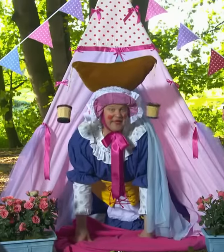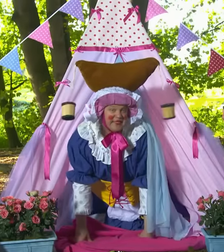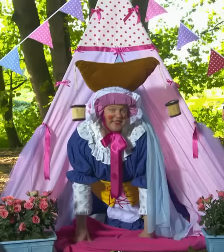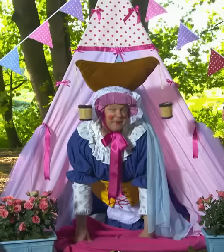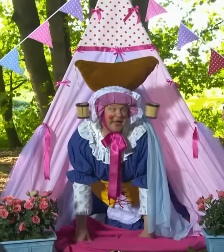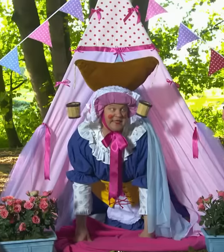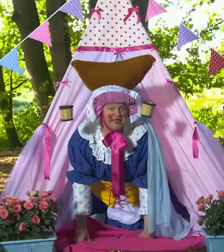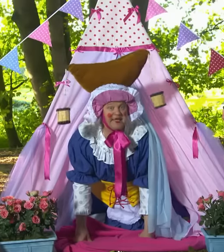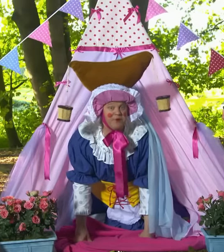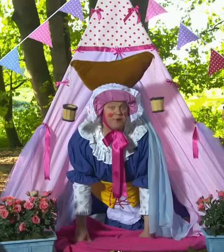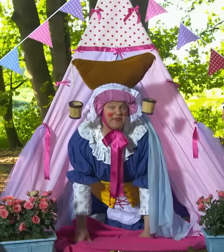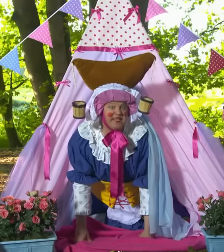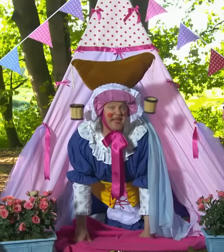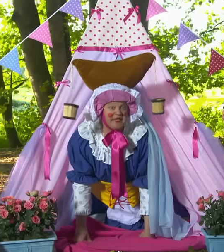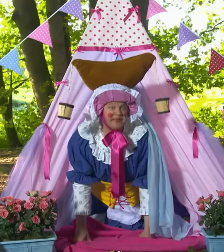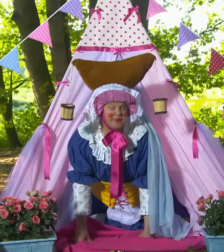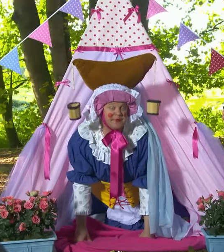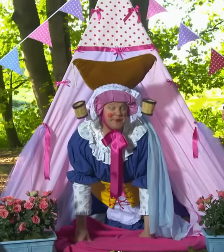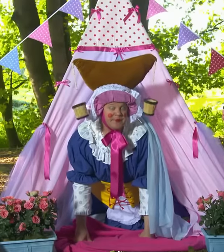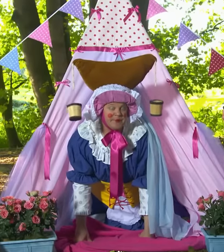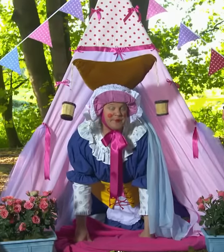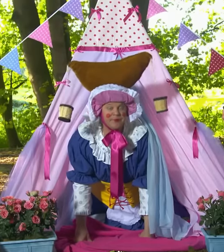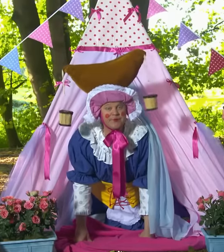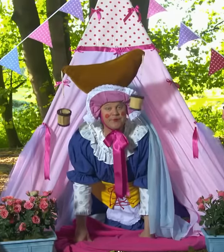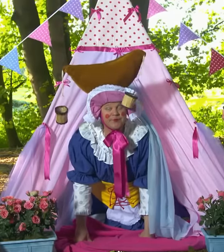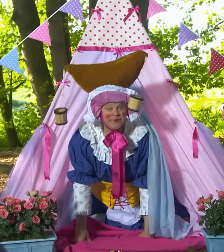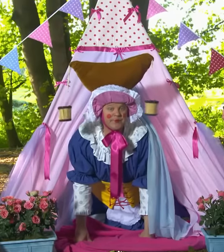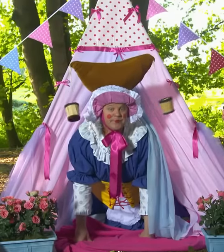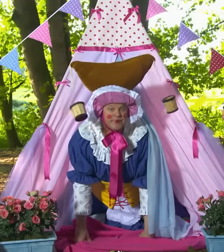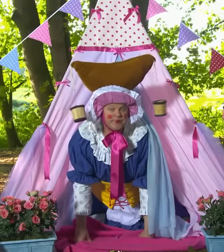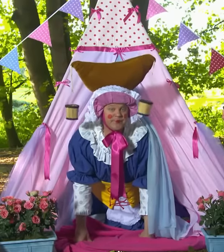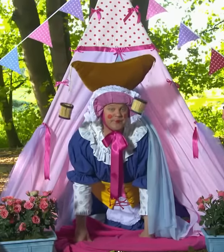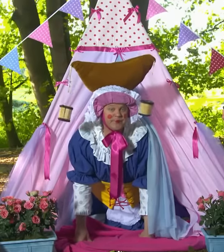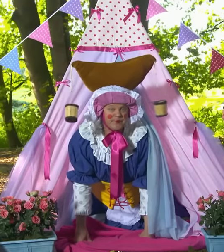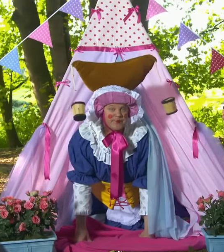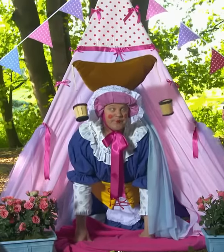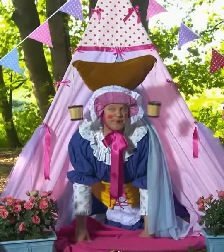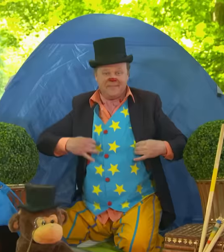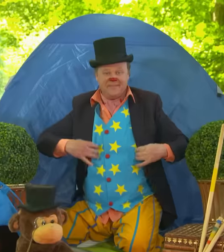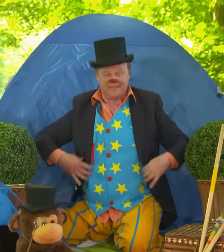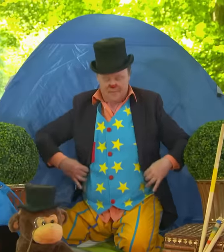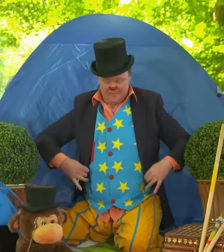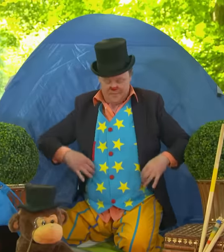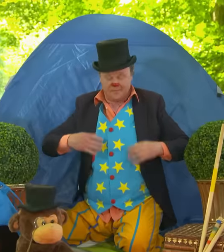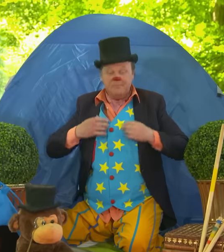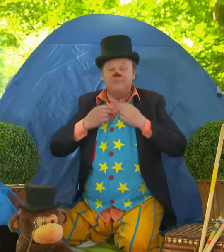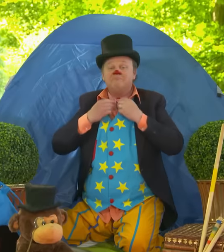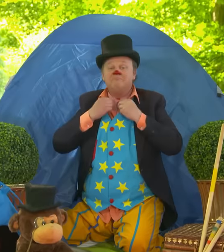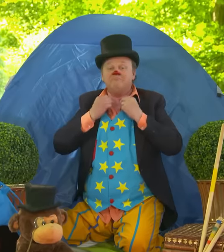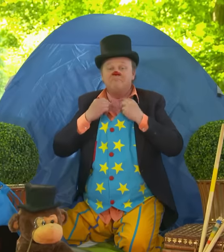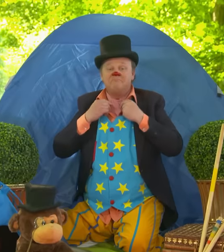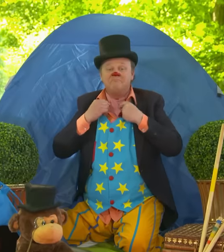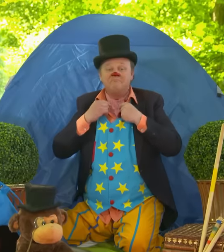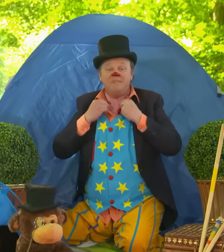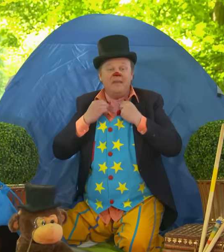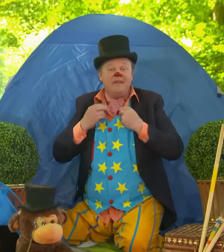this is my tea room tent of course it's on polly oh is this your tent lord tumble